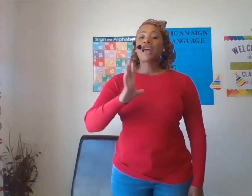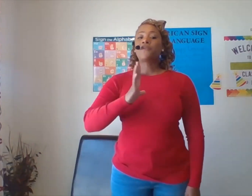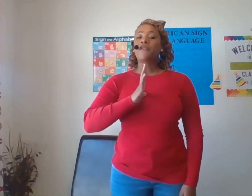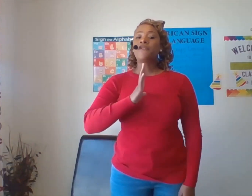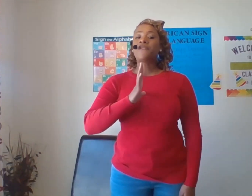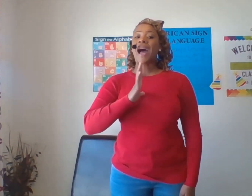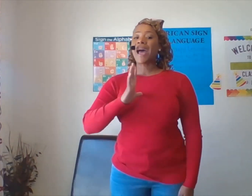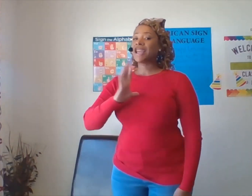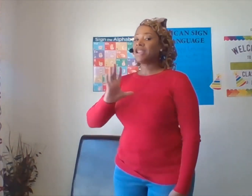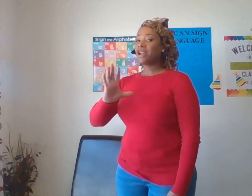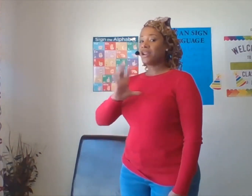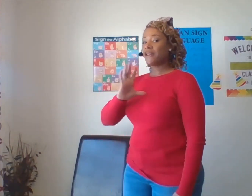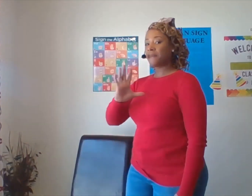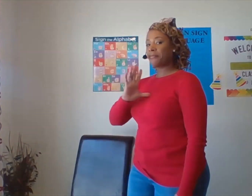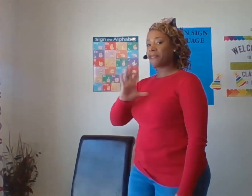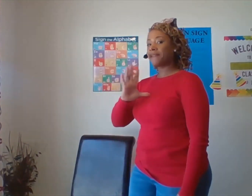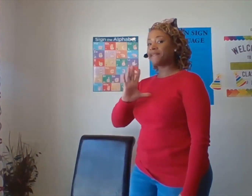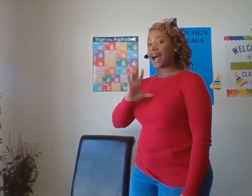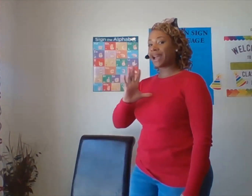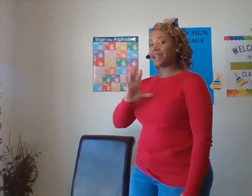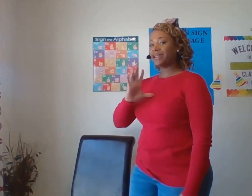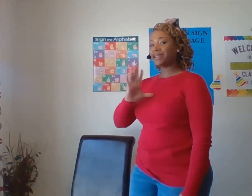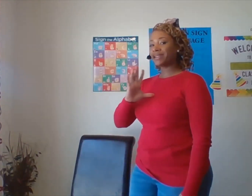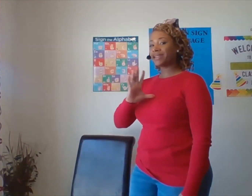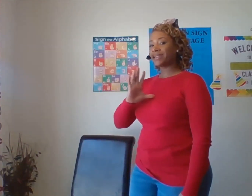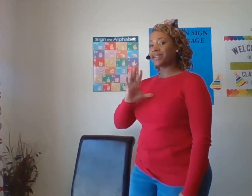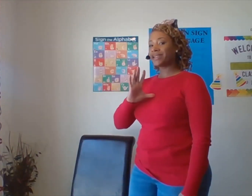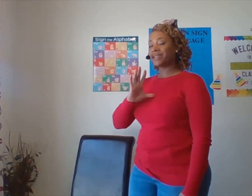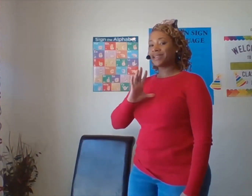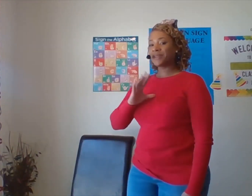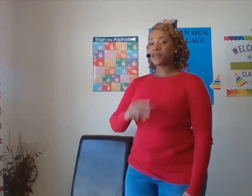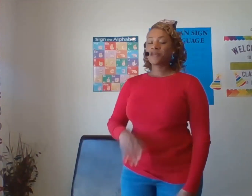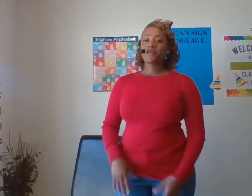sign for fine fine